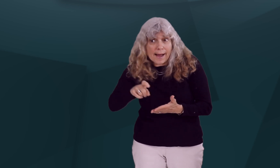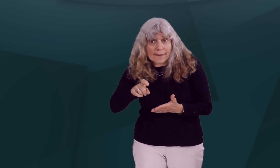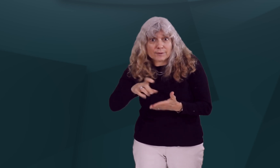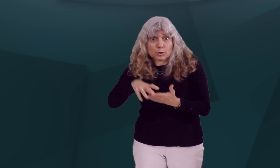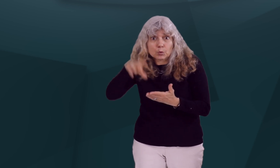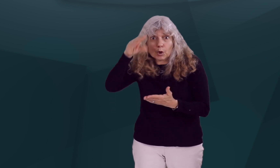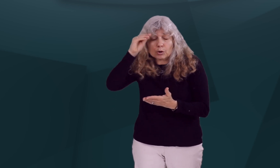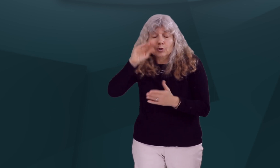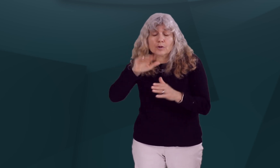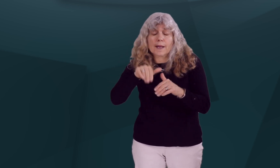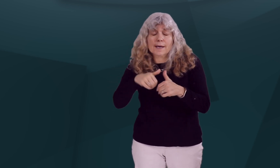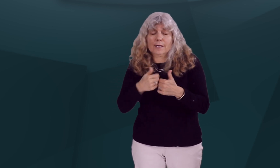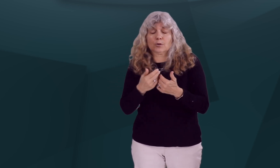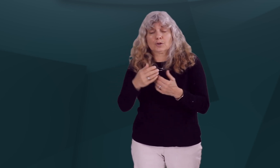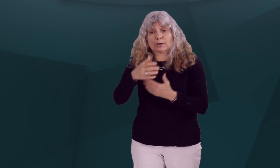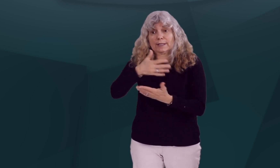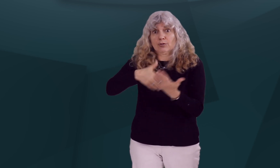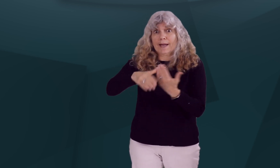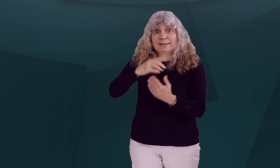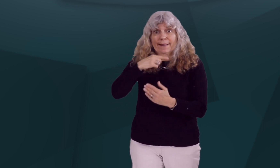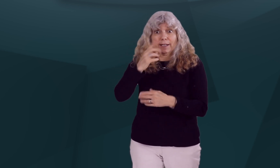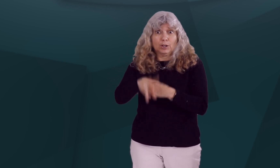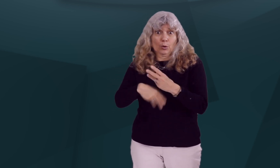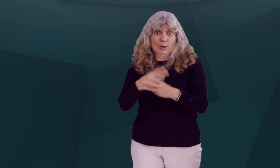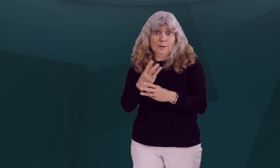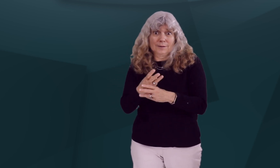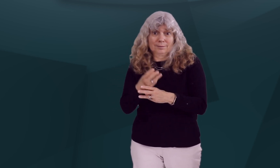Your deaf child will have to learn how to interact in the hearing world